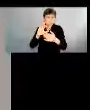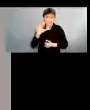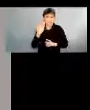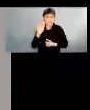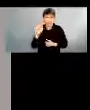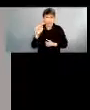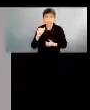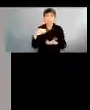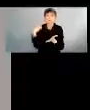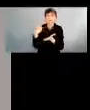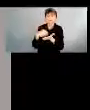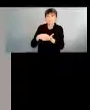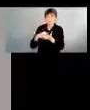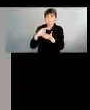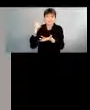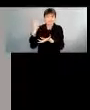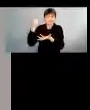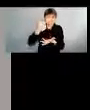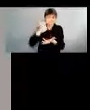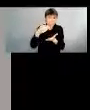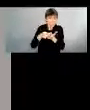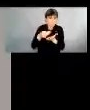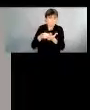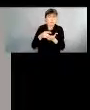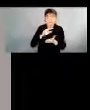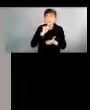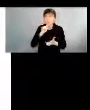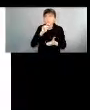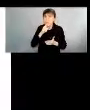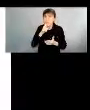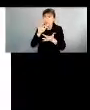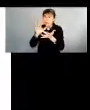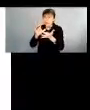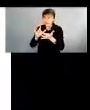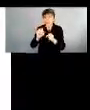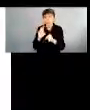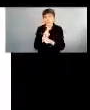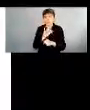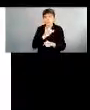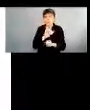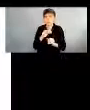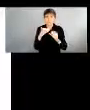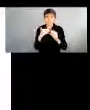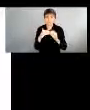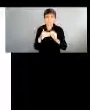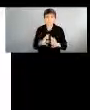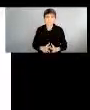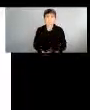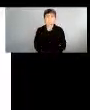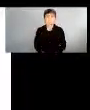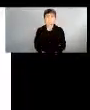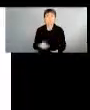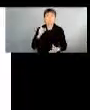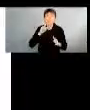to reach out to. To begin I would like to speak a bit to our